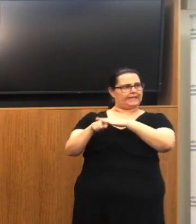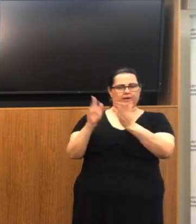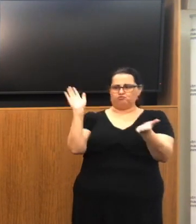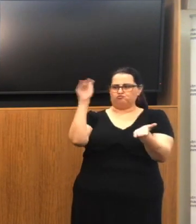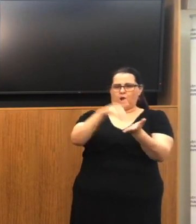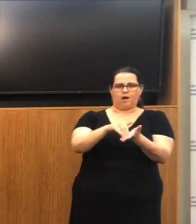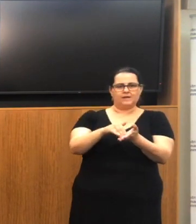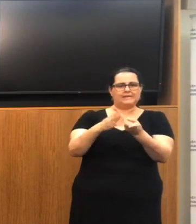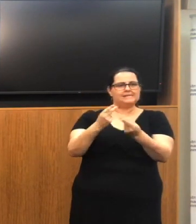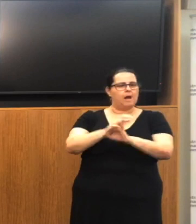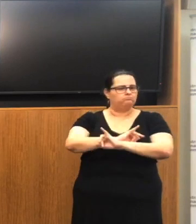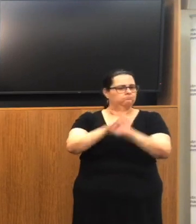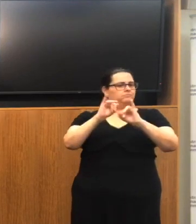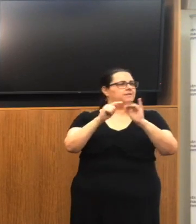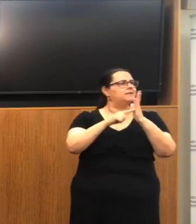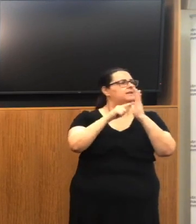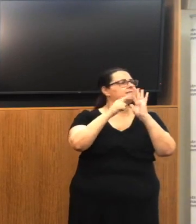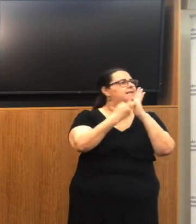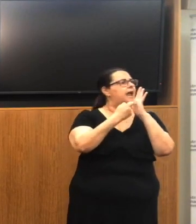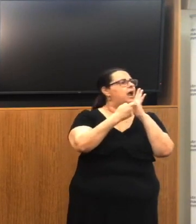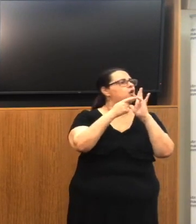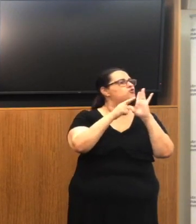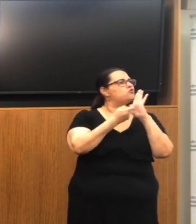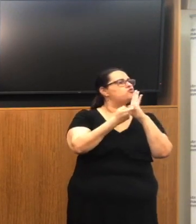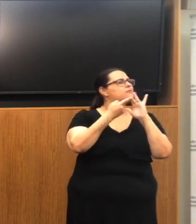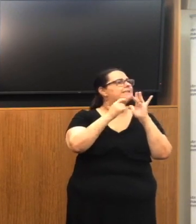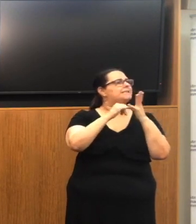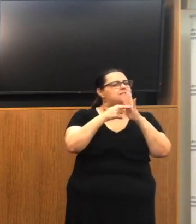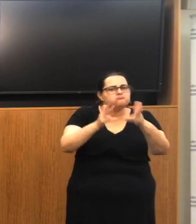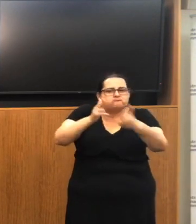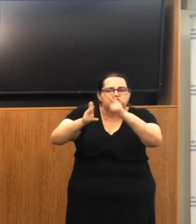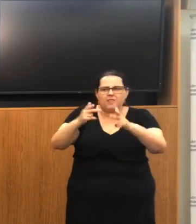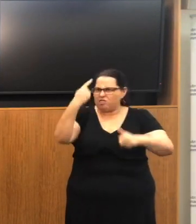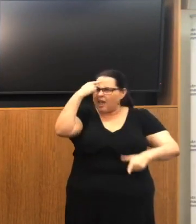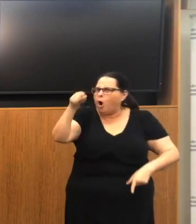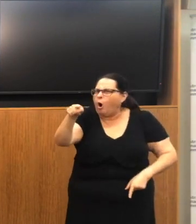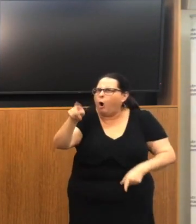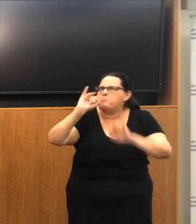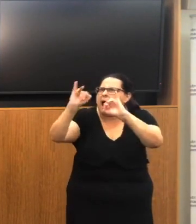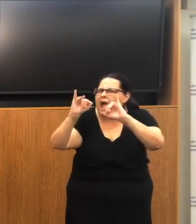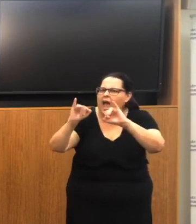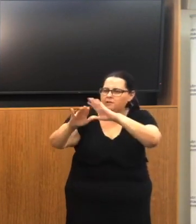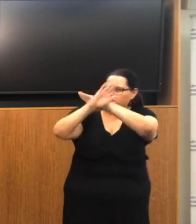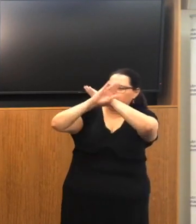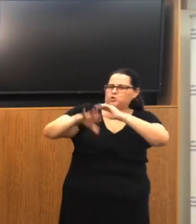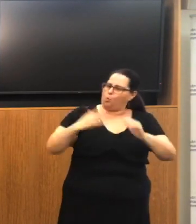terrorists there and make a problem in the countries like in Western Europe.